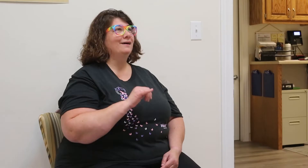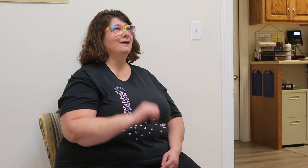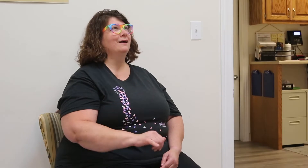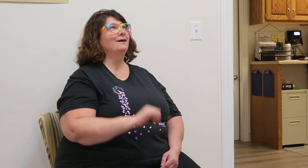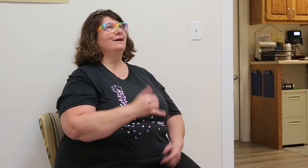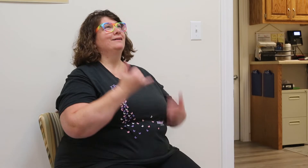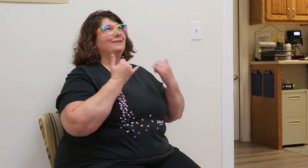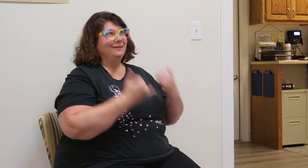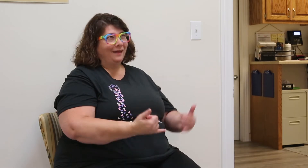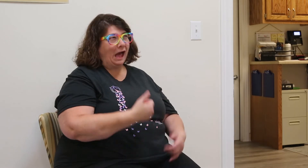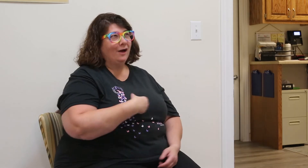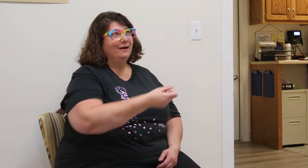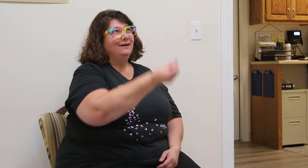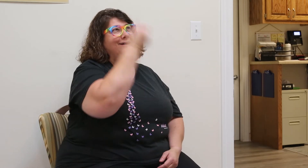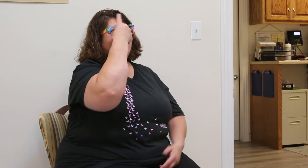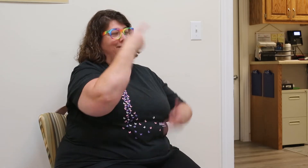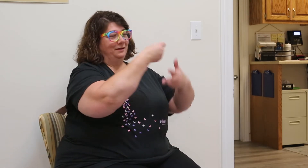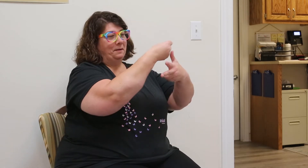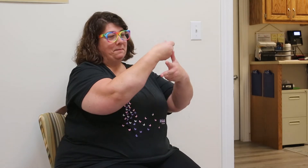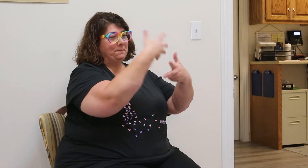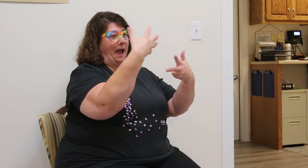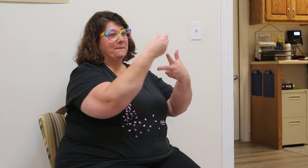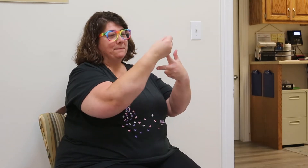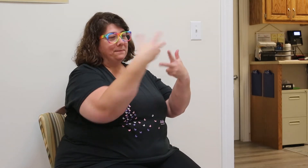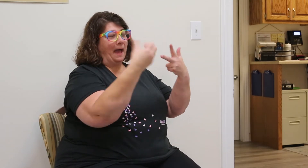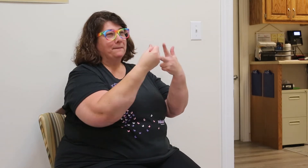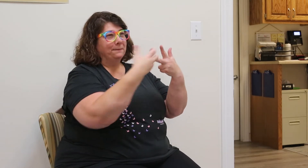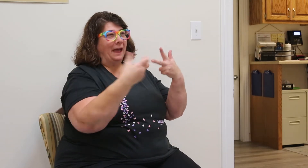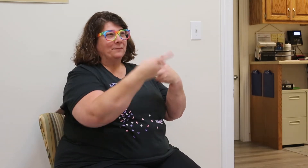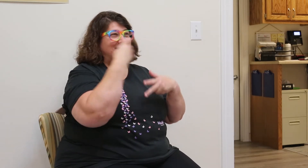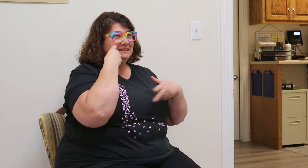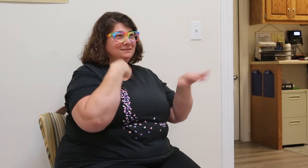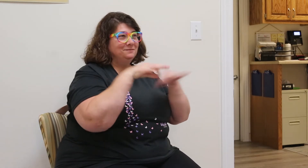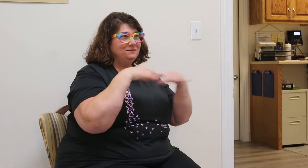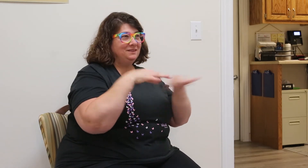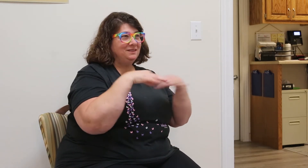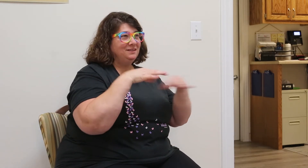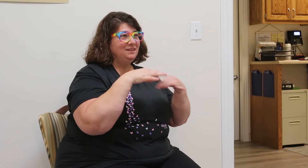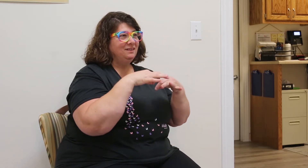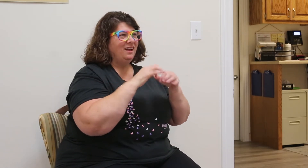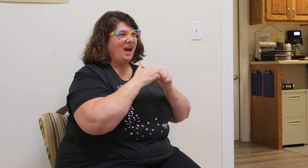Now I have a better understanding of the three types of skin cancer